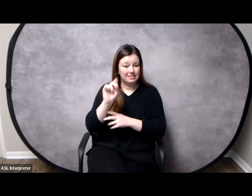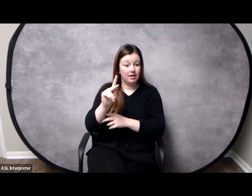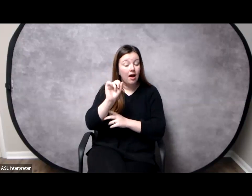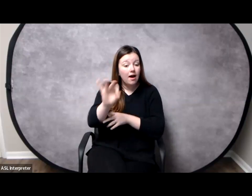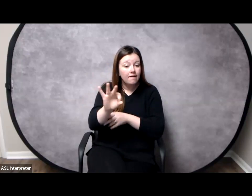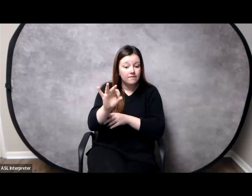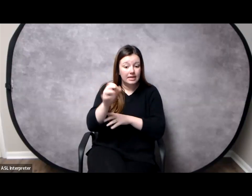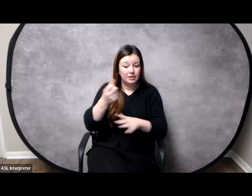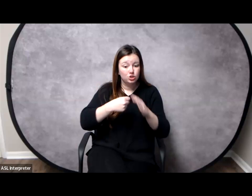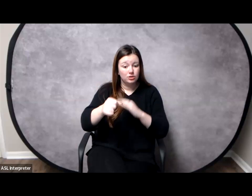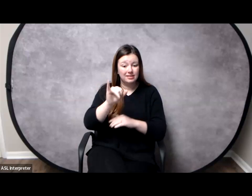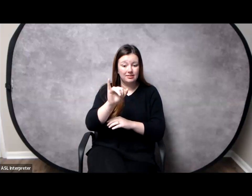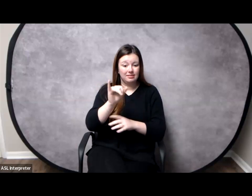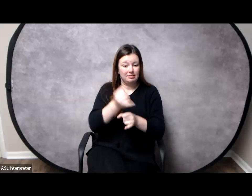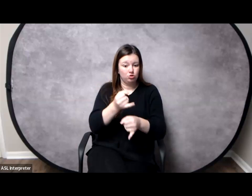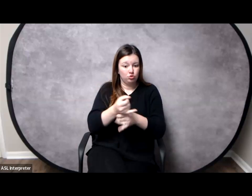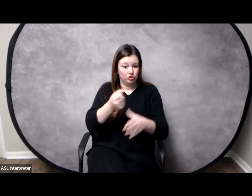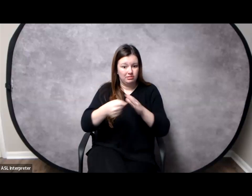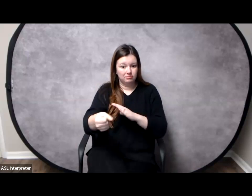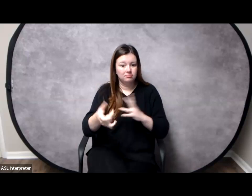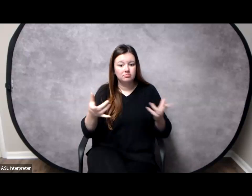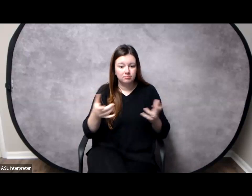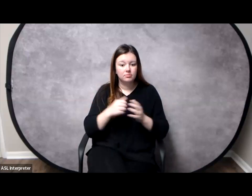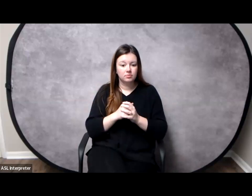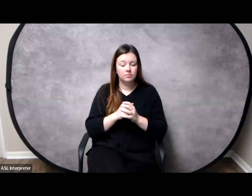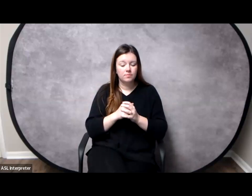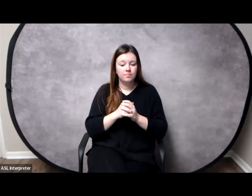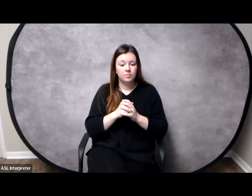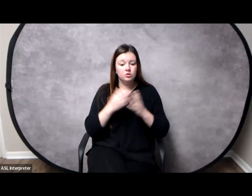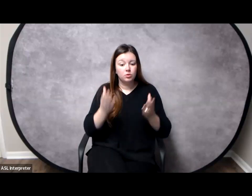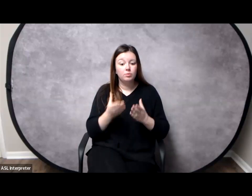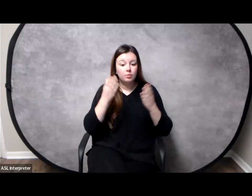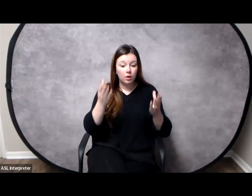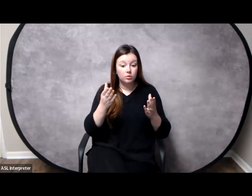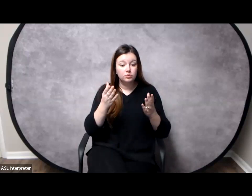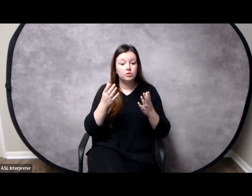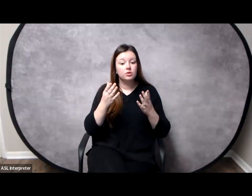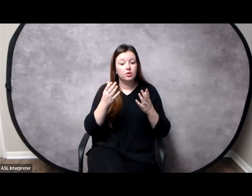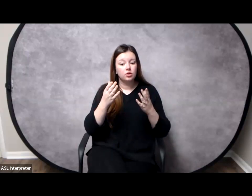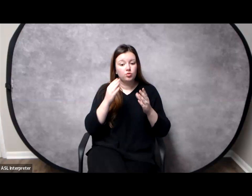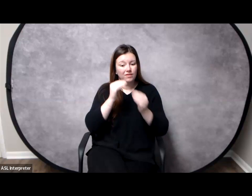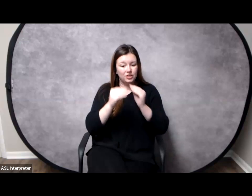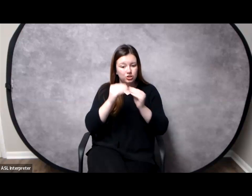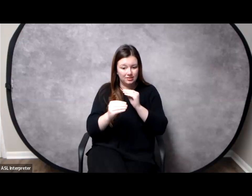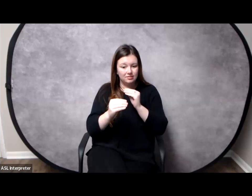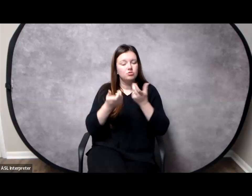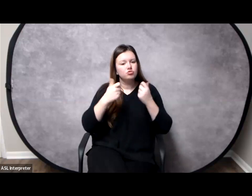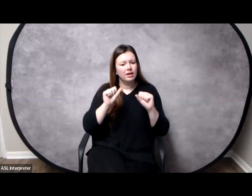So the proposed revision tries to give a more concrete understanding both so recipients